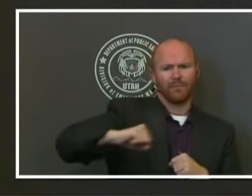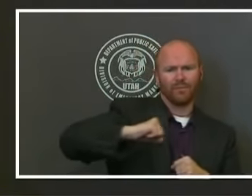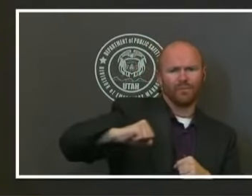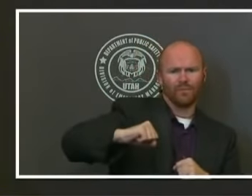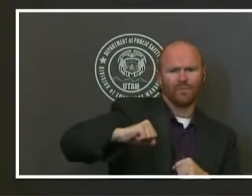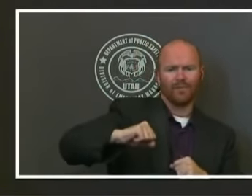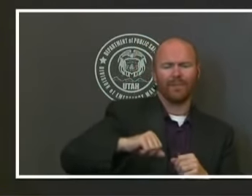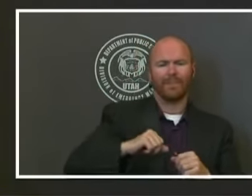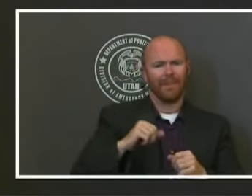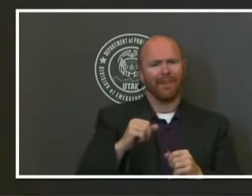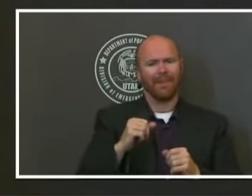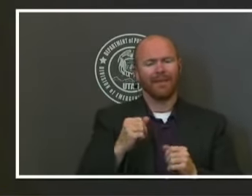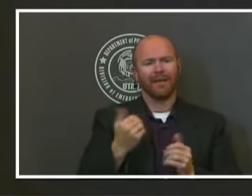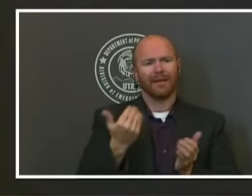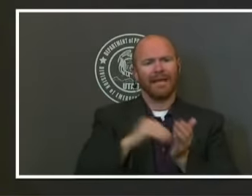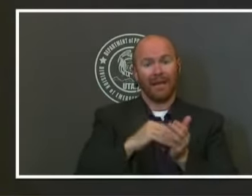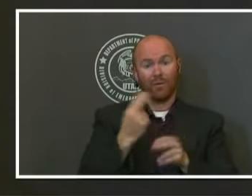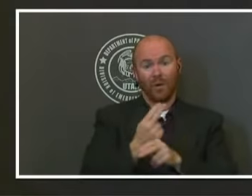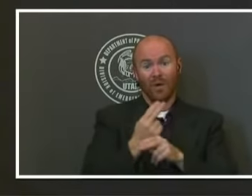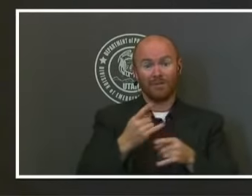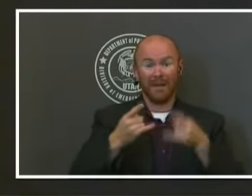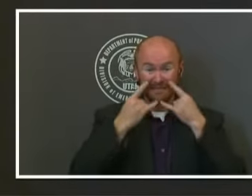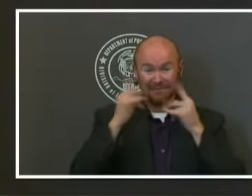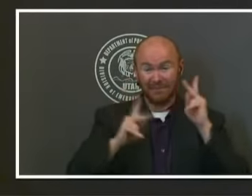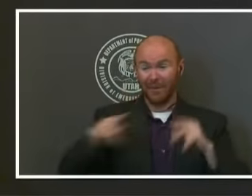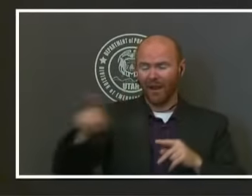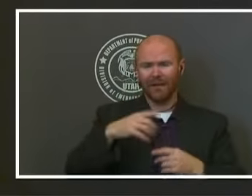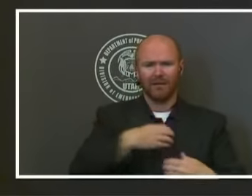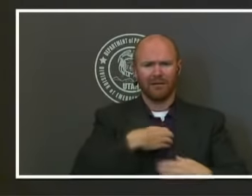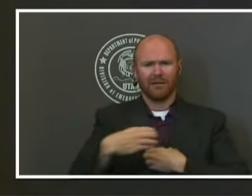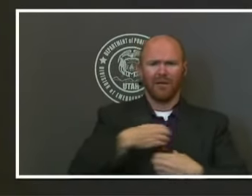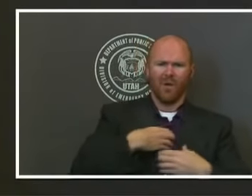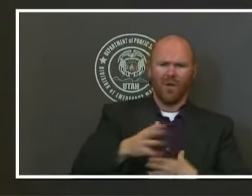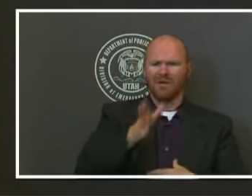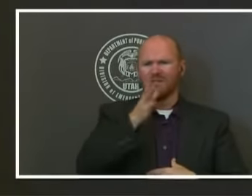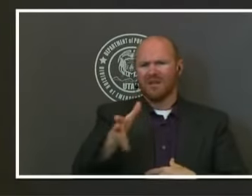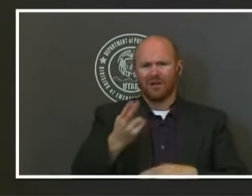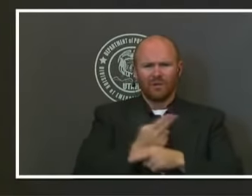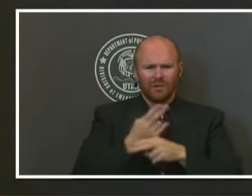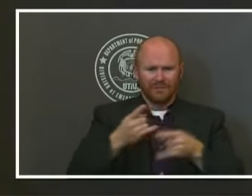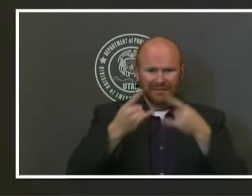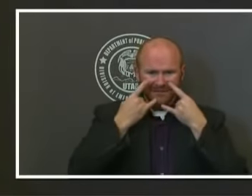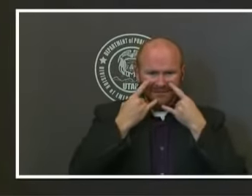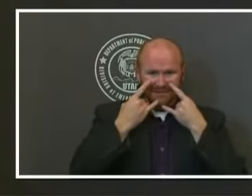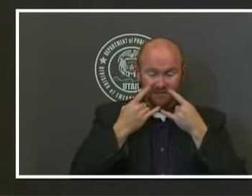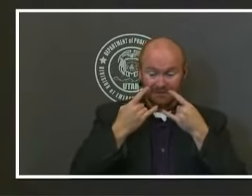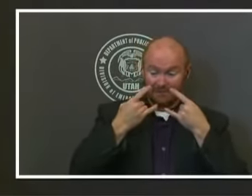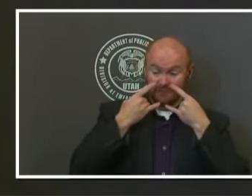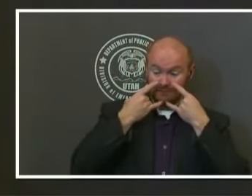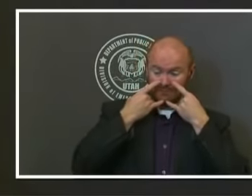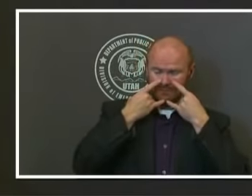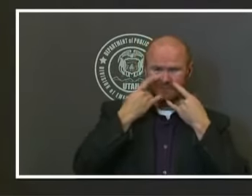again the word of the mass people complain about the wearing of a mask covering